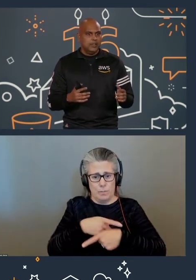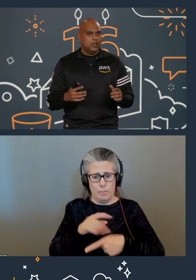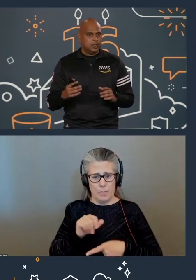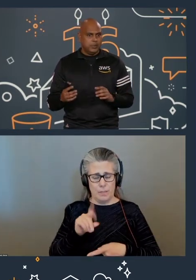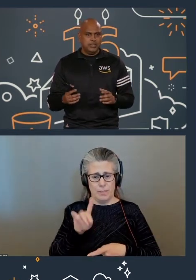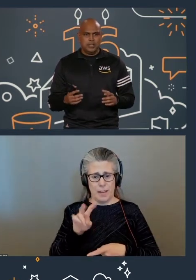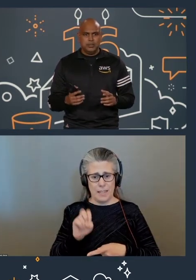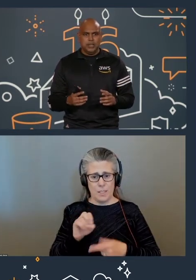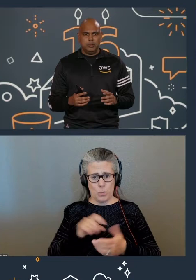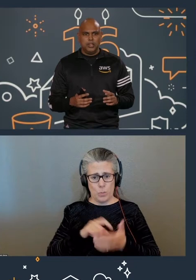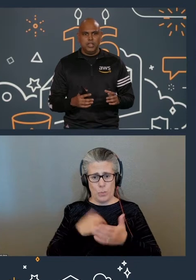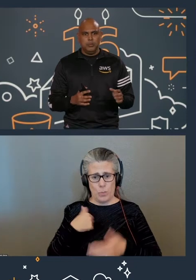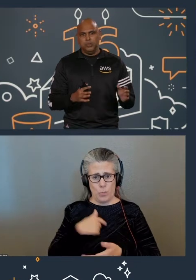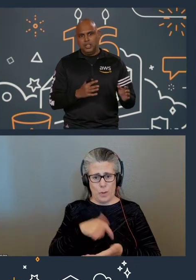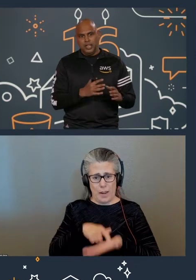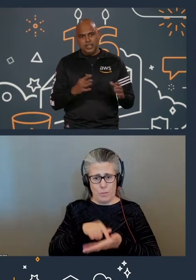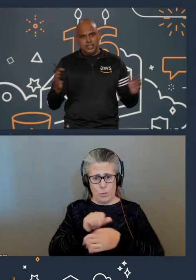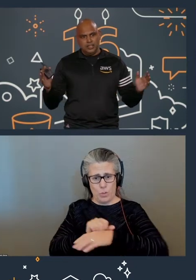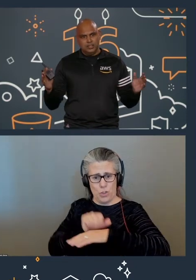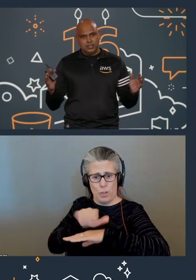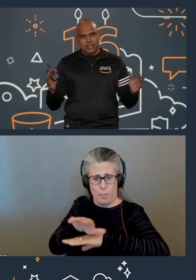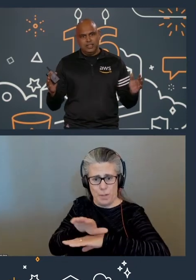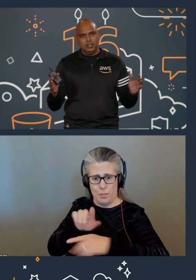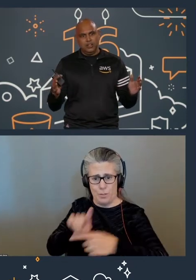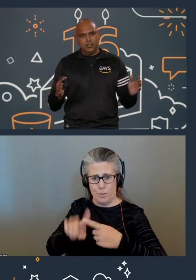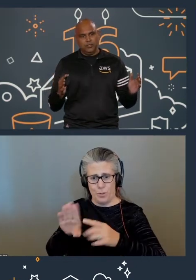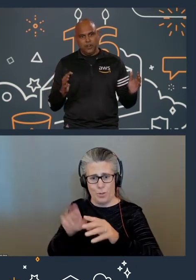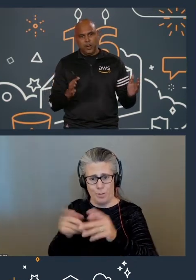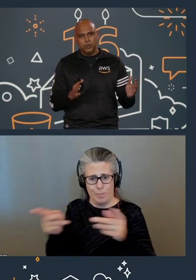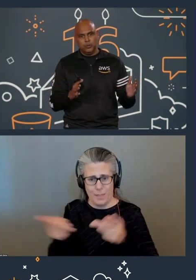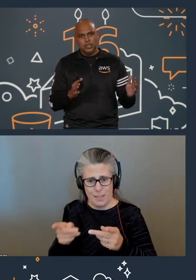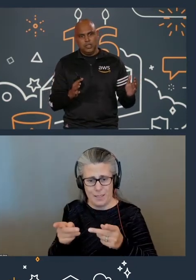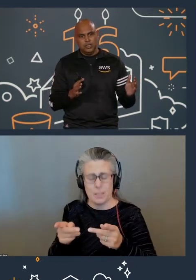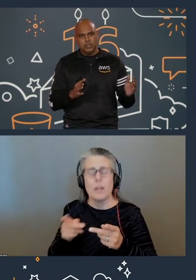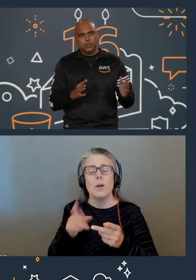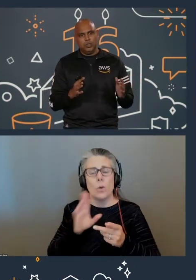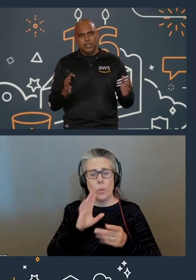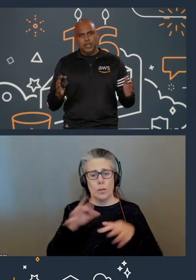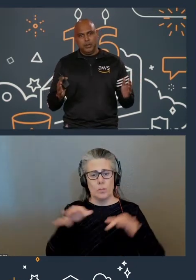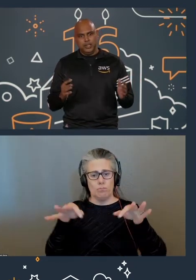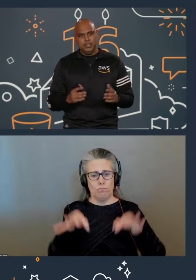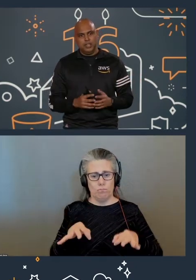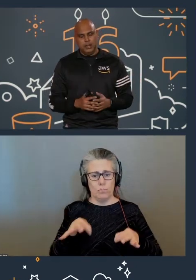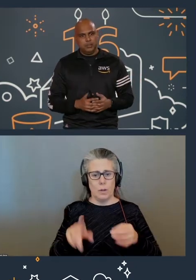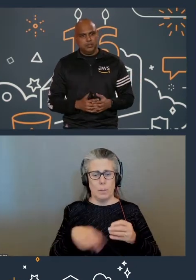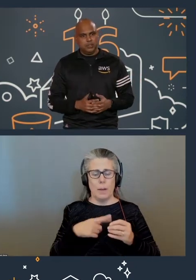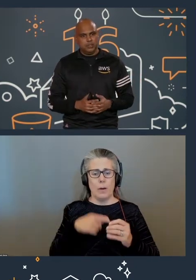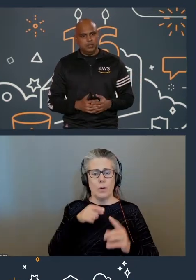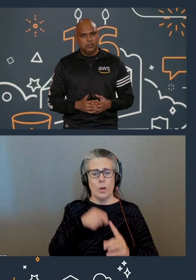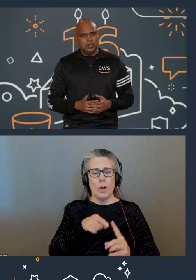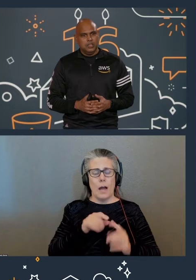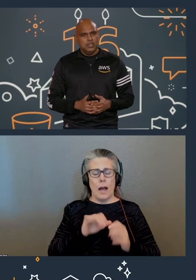we are gonna spend some time talking about the entire cycle of how this whole data migration happens with Snow.